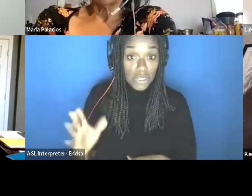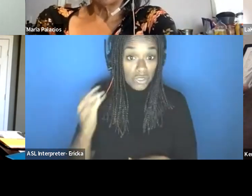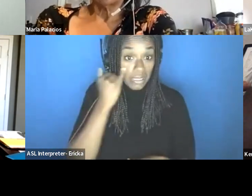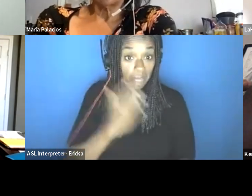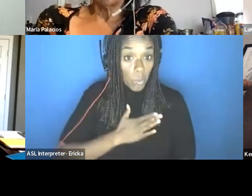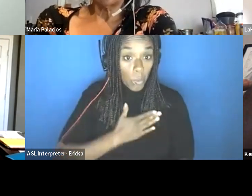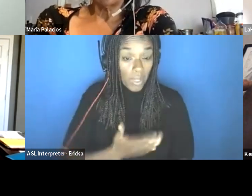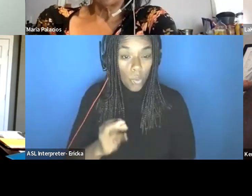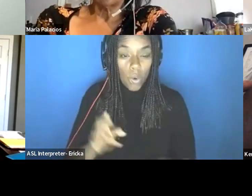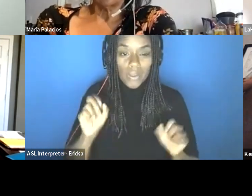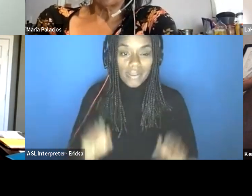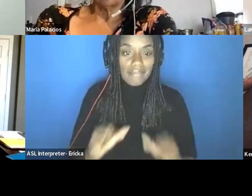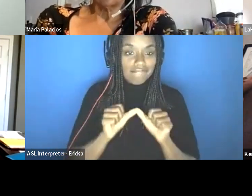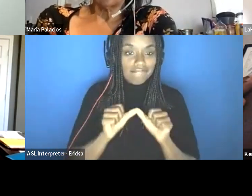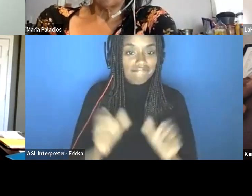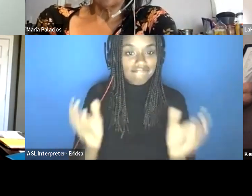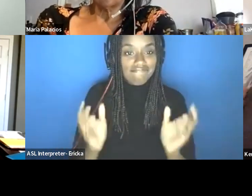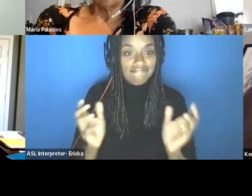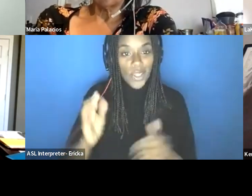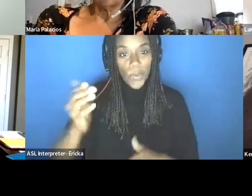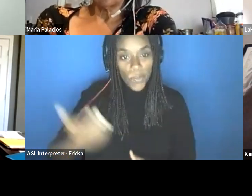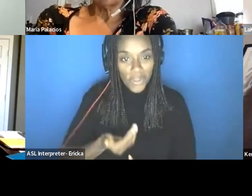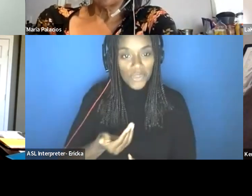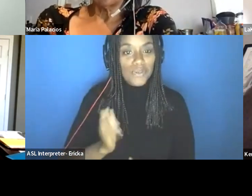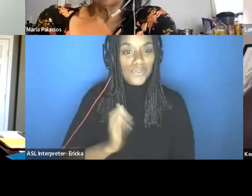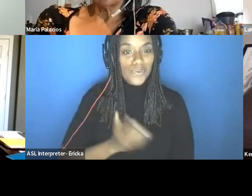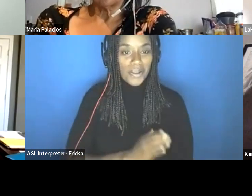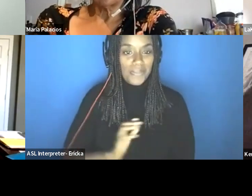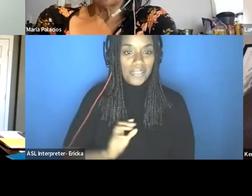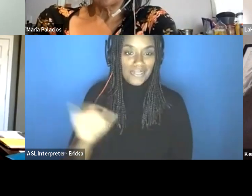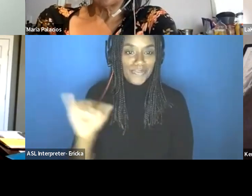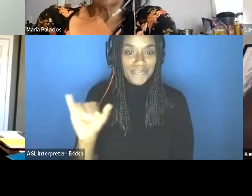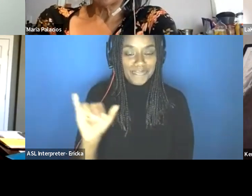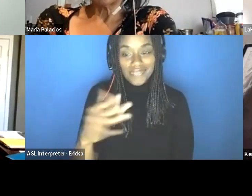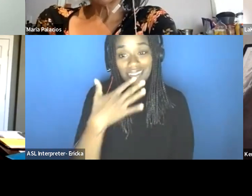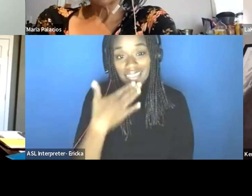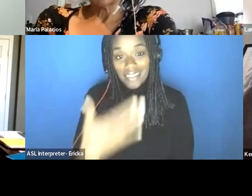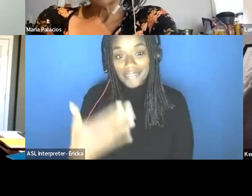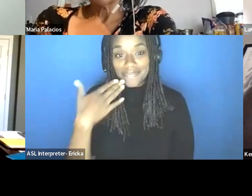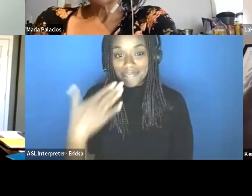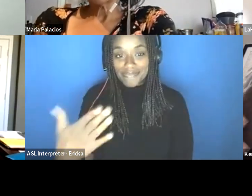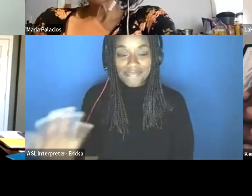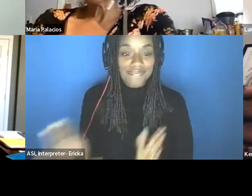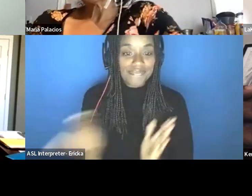I can connect you to maybe some of the speakers if they are open to that. Or we can continue the conversation and welcome you to our committee, as well.